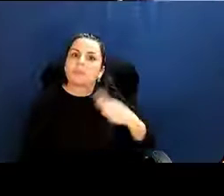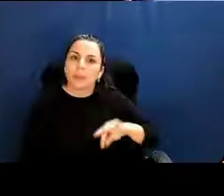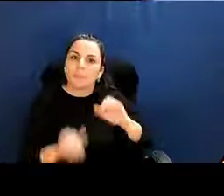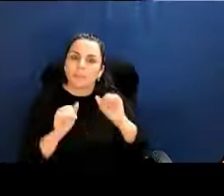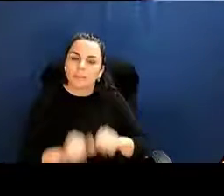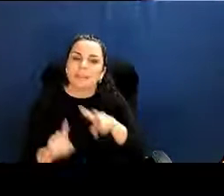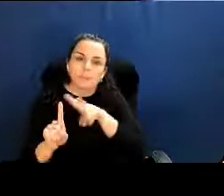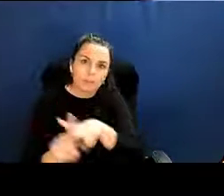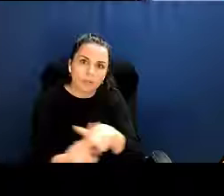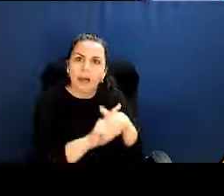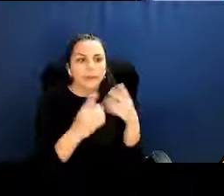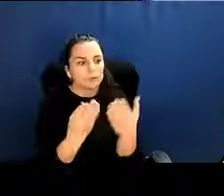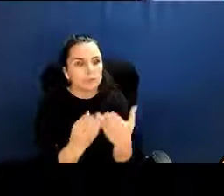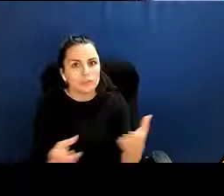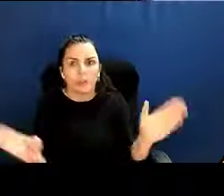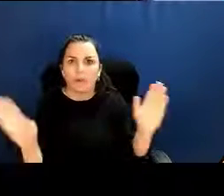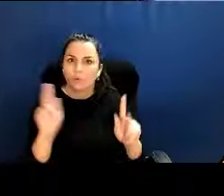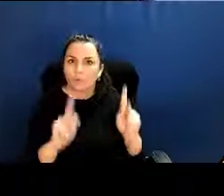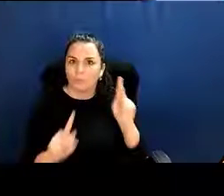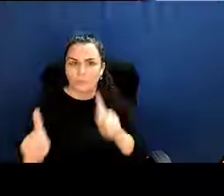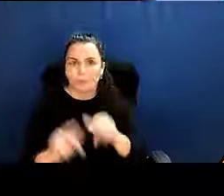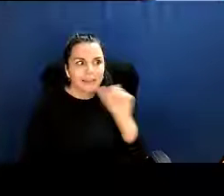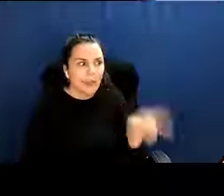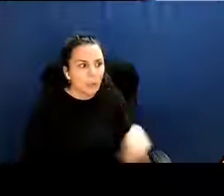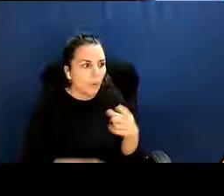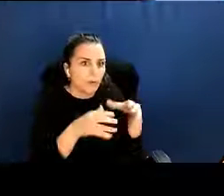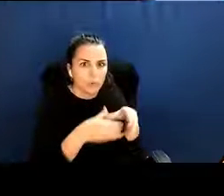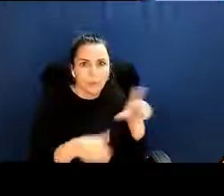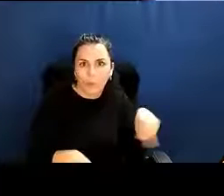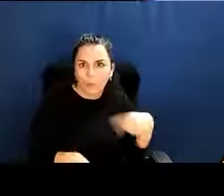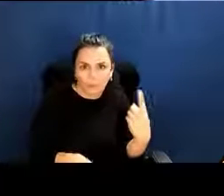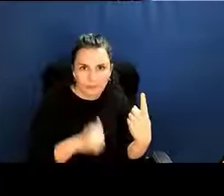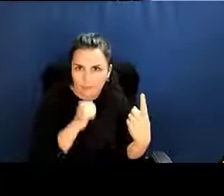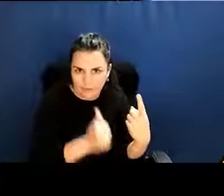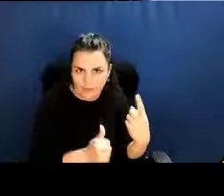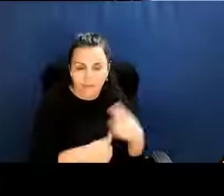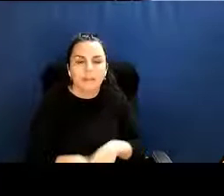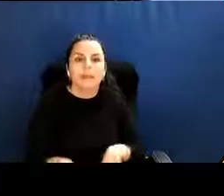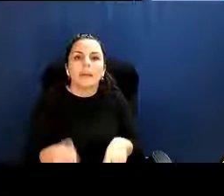to the broadest possible group. Likewise, when we talk about the burdens